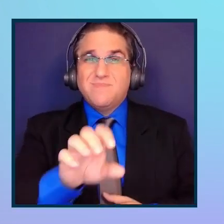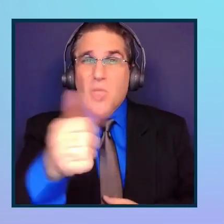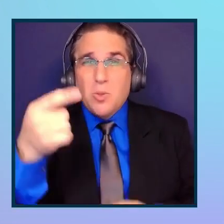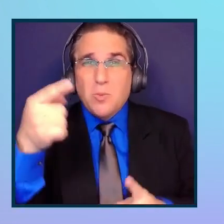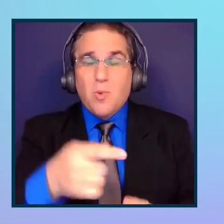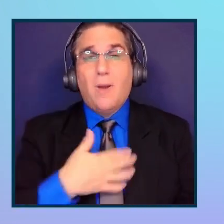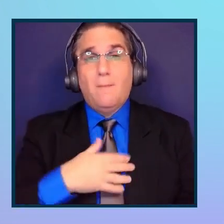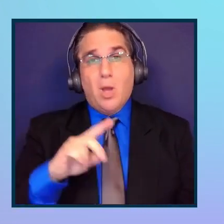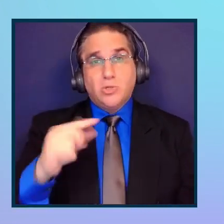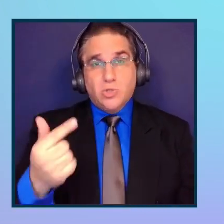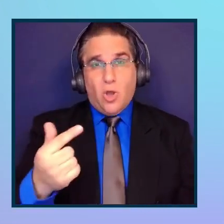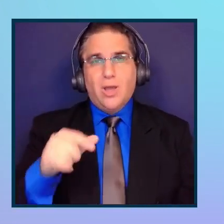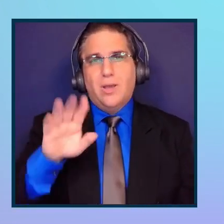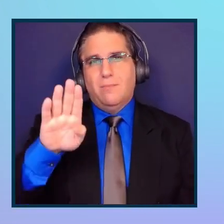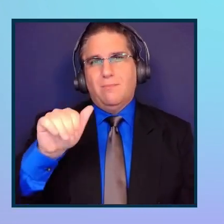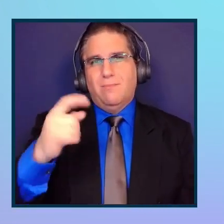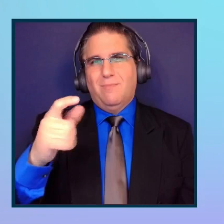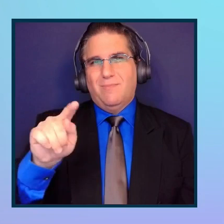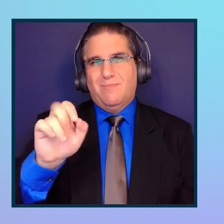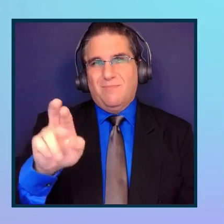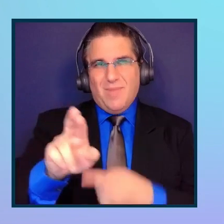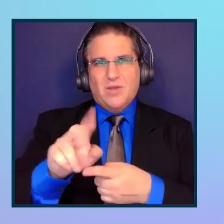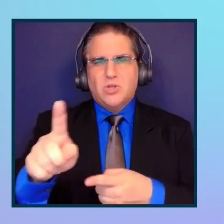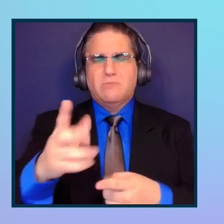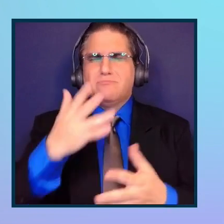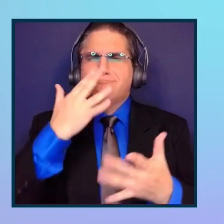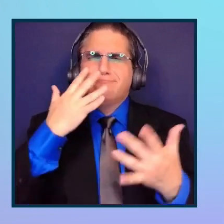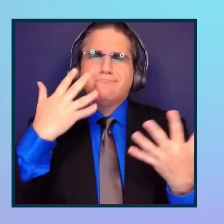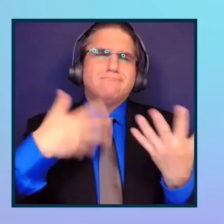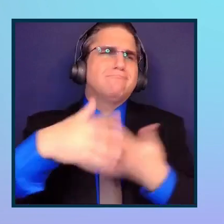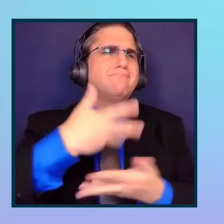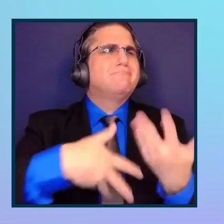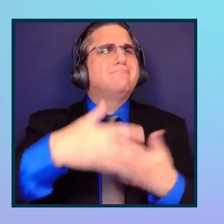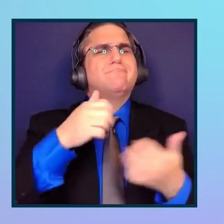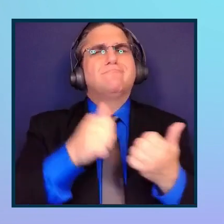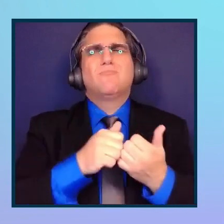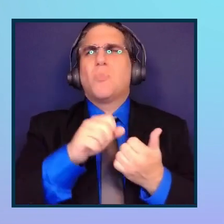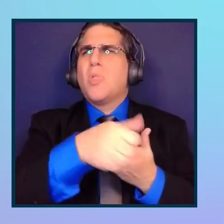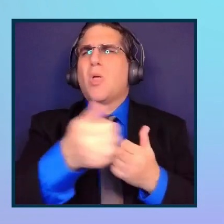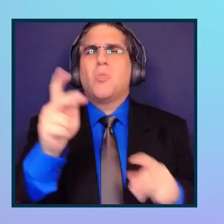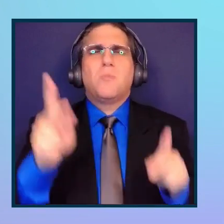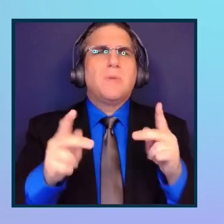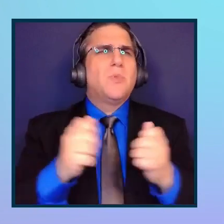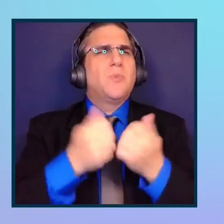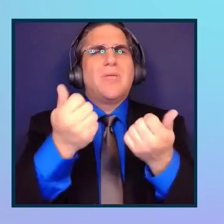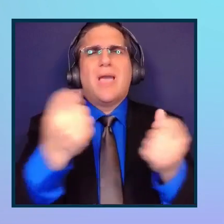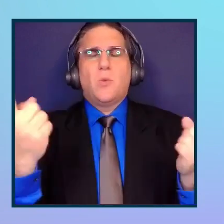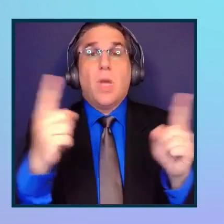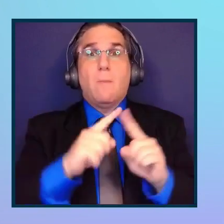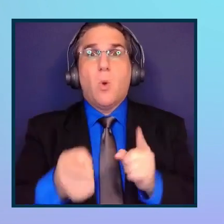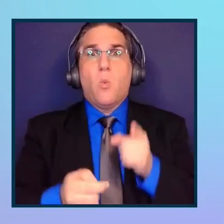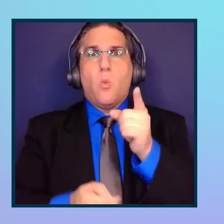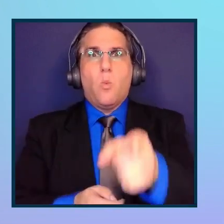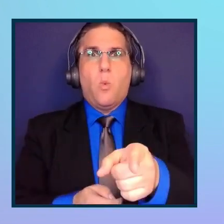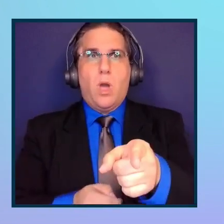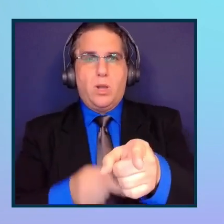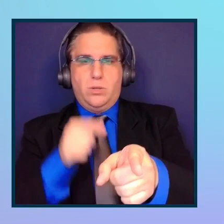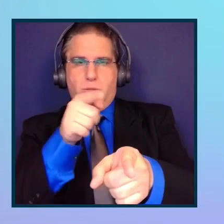including Liz, but he hates Truman across the street. He hates Truman. And the reason he hates Truman is,